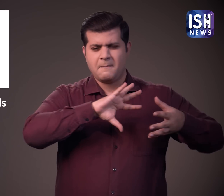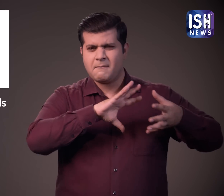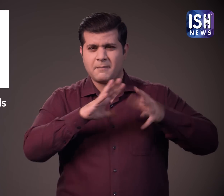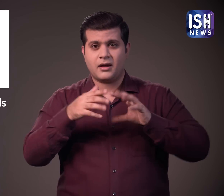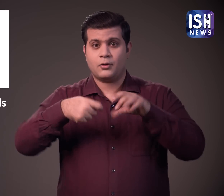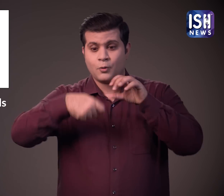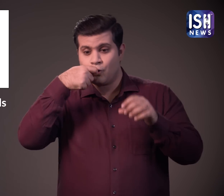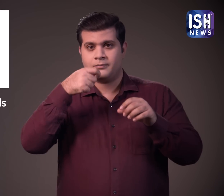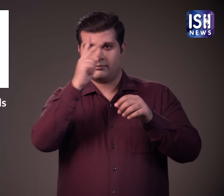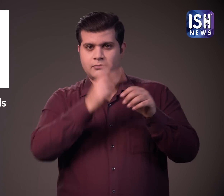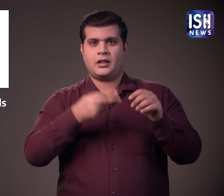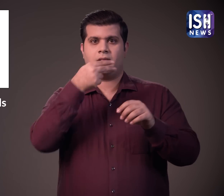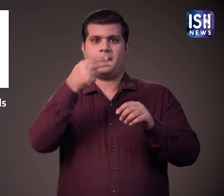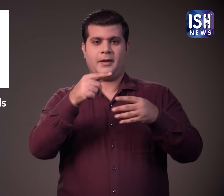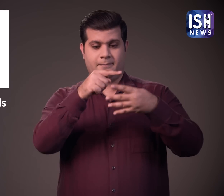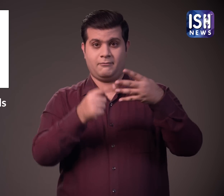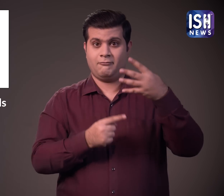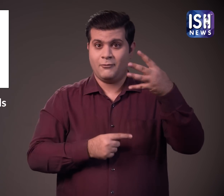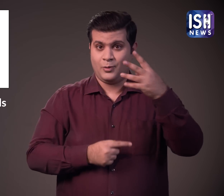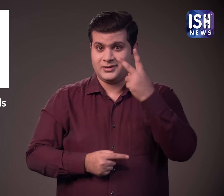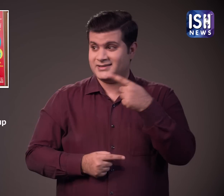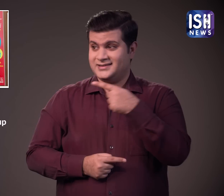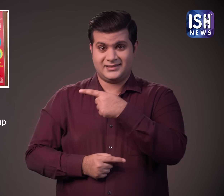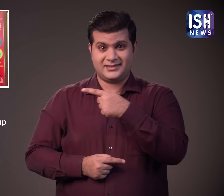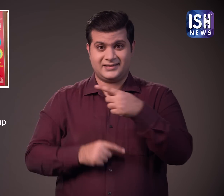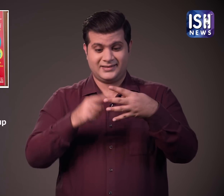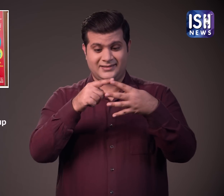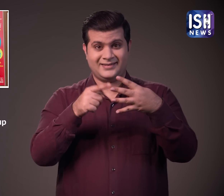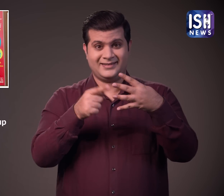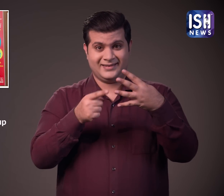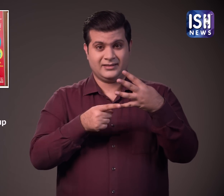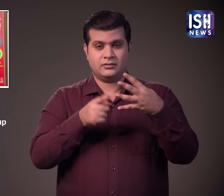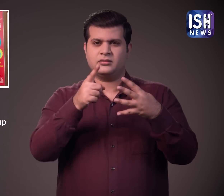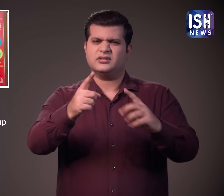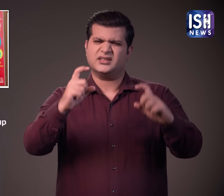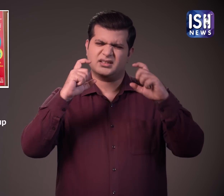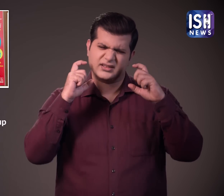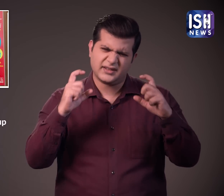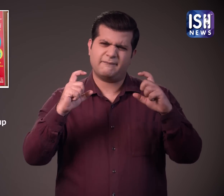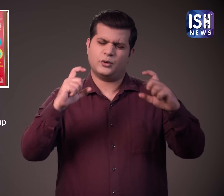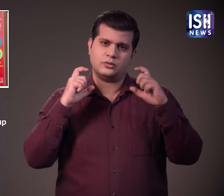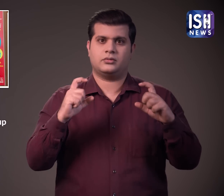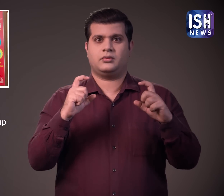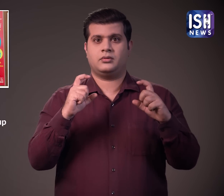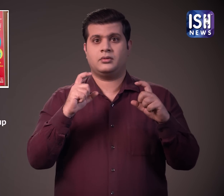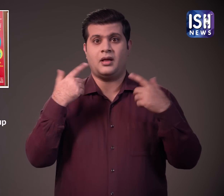The company makes these 4 cough syrups A high alert has been issued against these 4 cough syrups